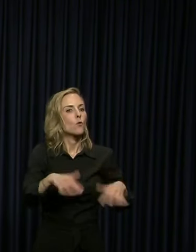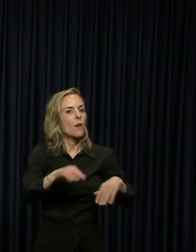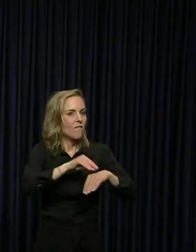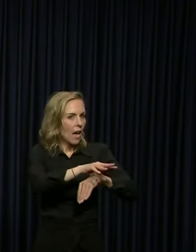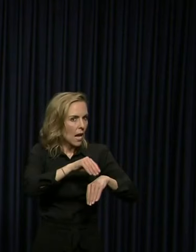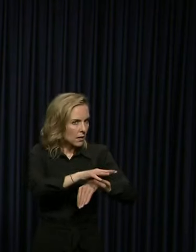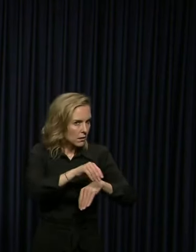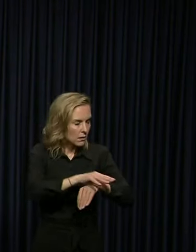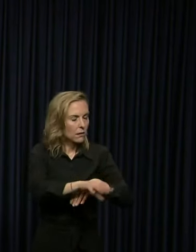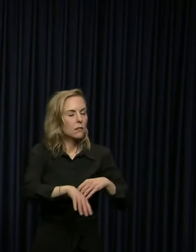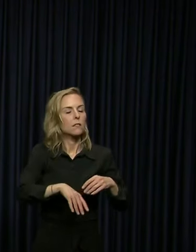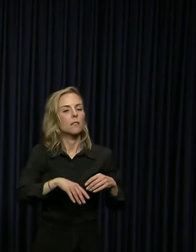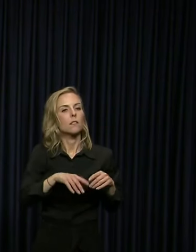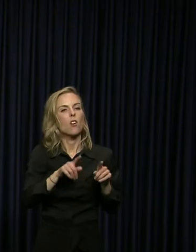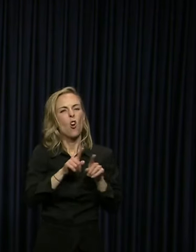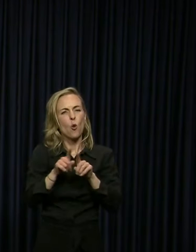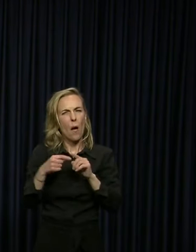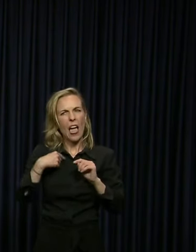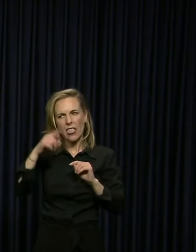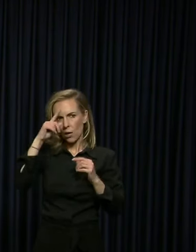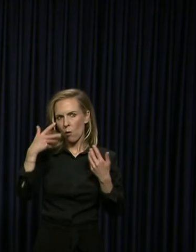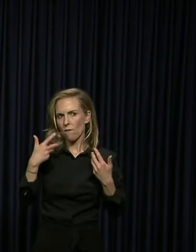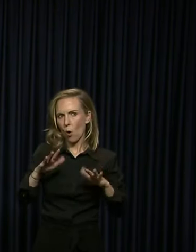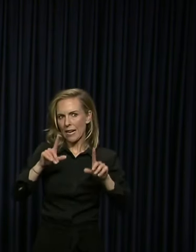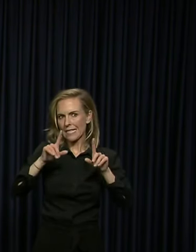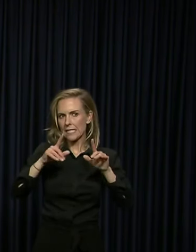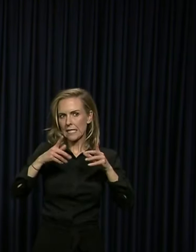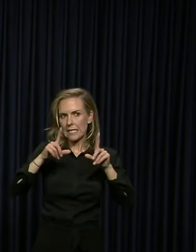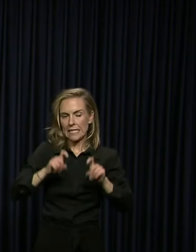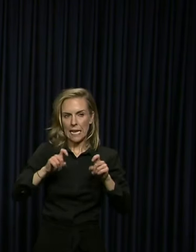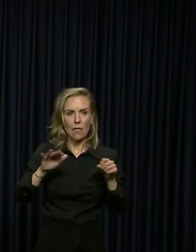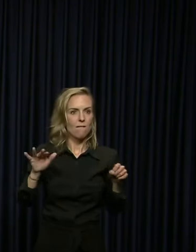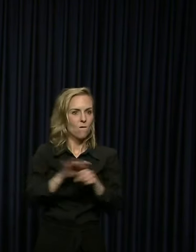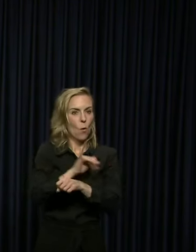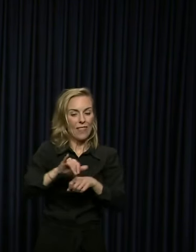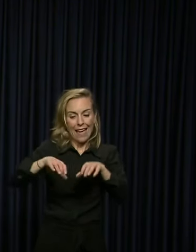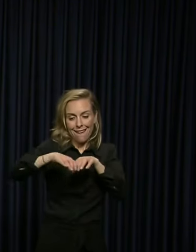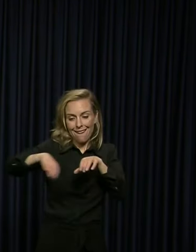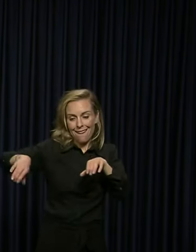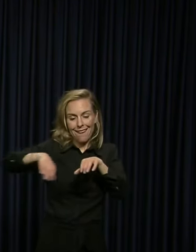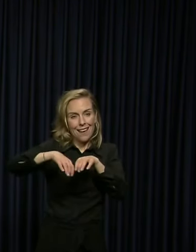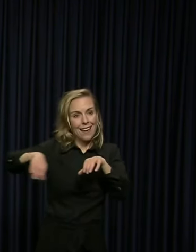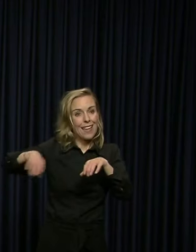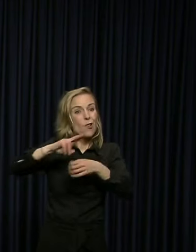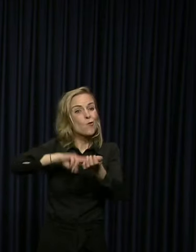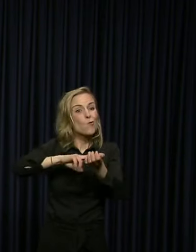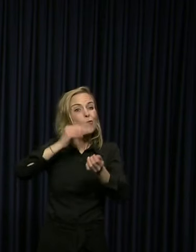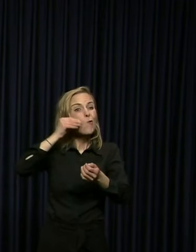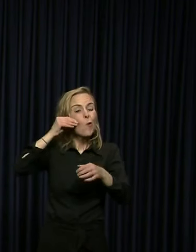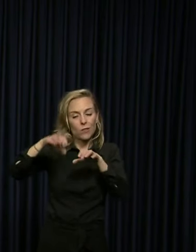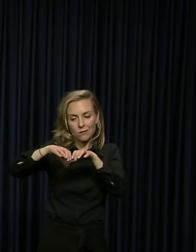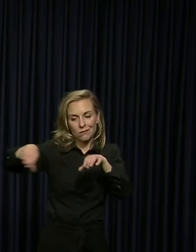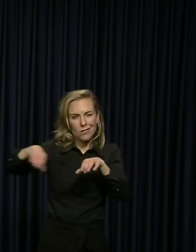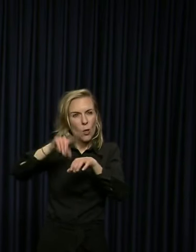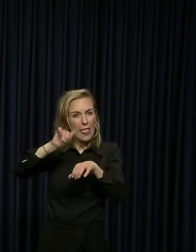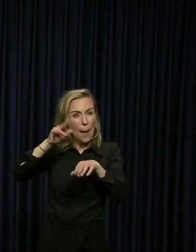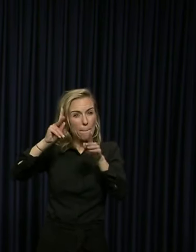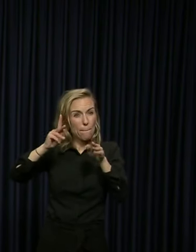OUR STATES LIKE KENTUCKY COMPETING WITH PRIVATE COMPANIES FOR PPE FROM THE STRATEGIC NATIONAL STOCK PYLE?